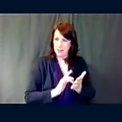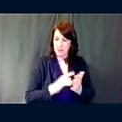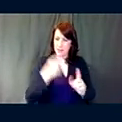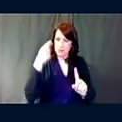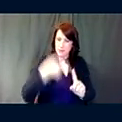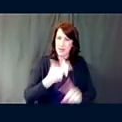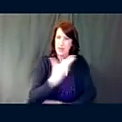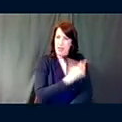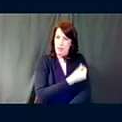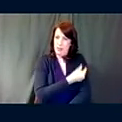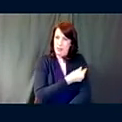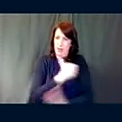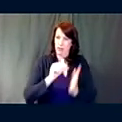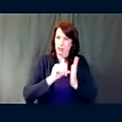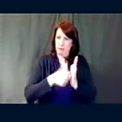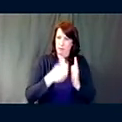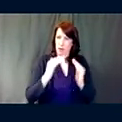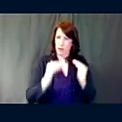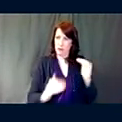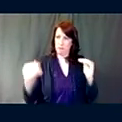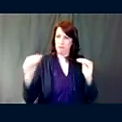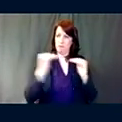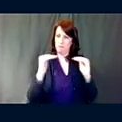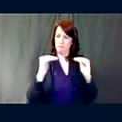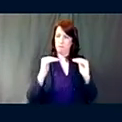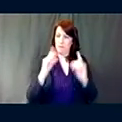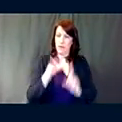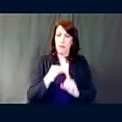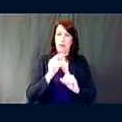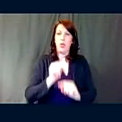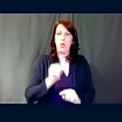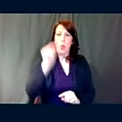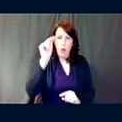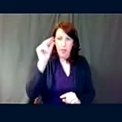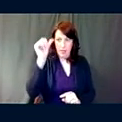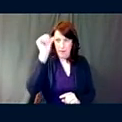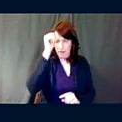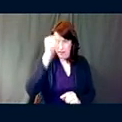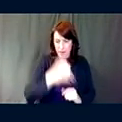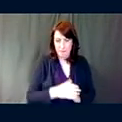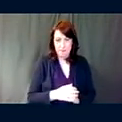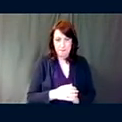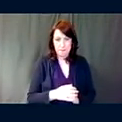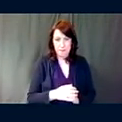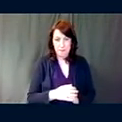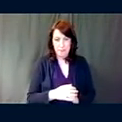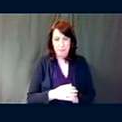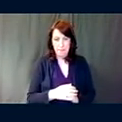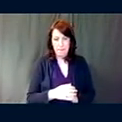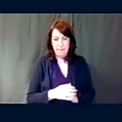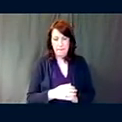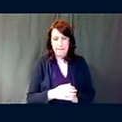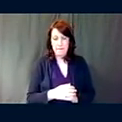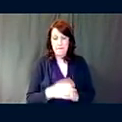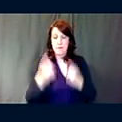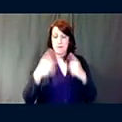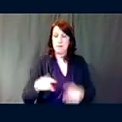PREVENTIVE MEDICINE AND IN PARTICULAR IMMUNIZATION UP TO SNUFF IN PARTICULAR IN THE NORTH OF INDIA.